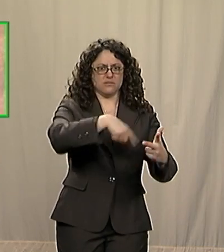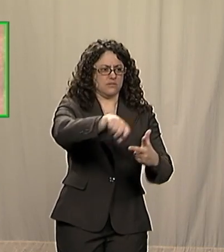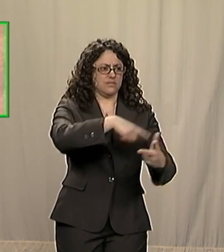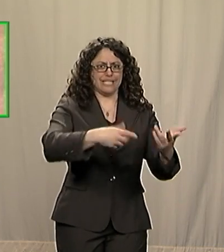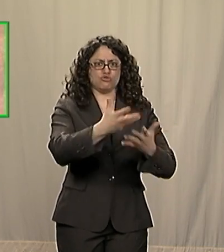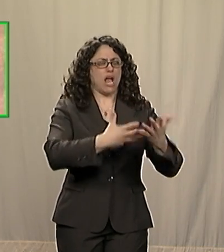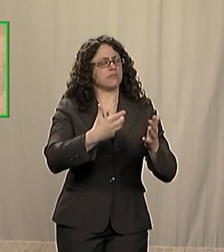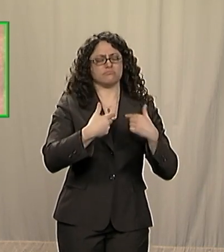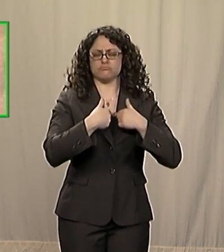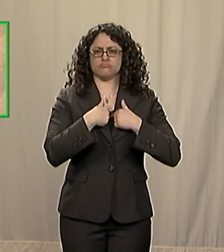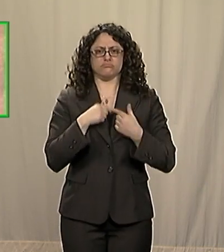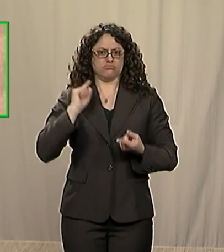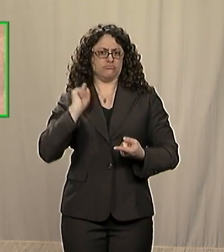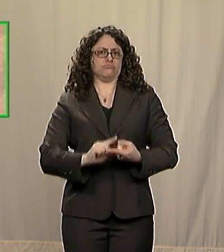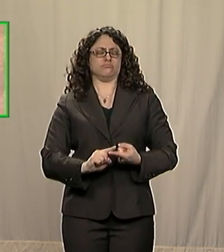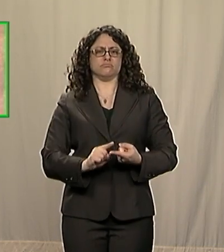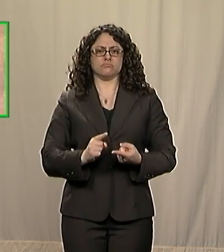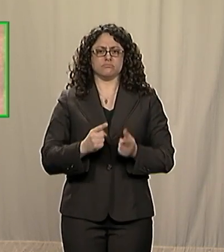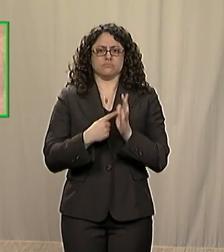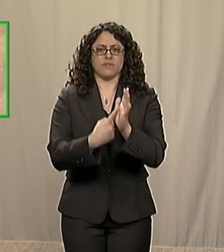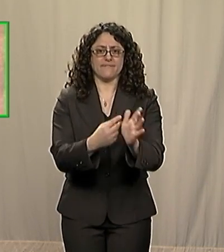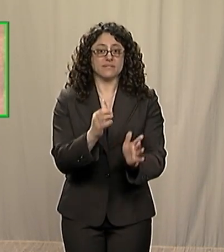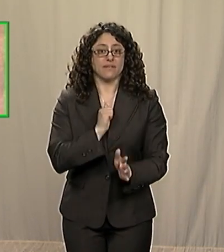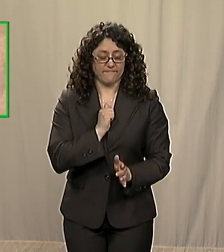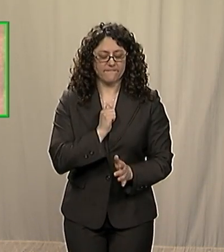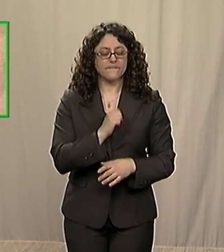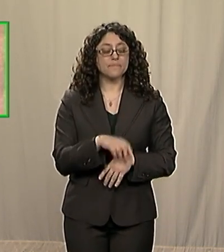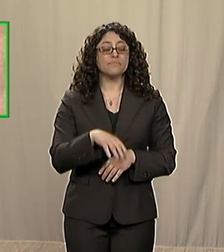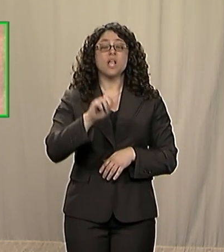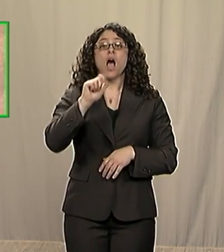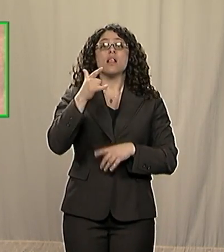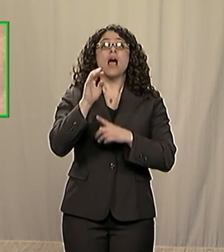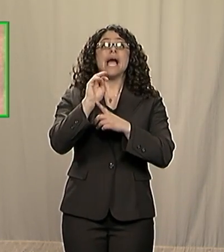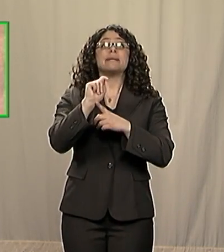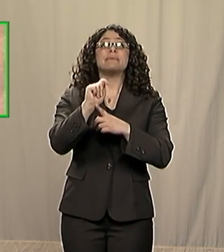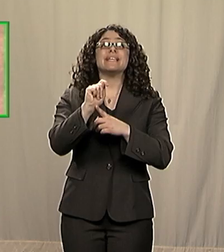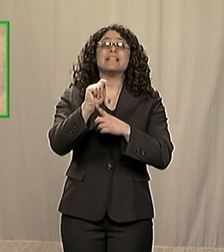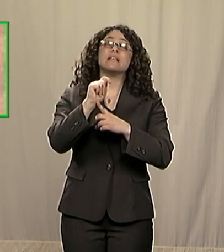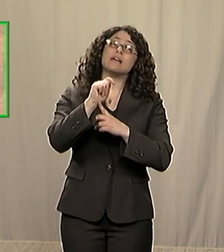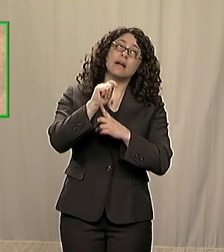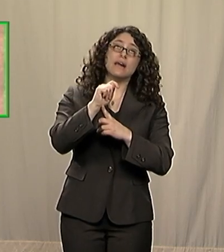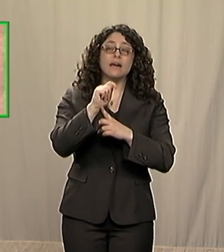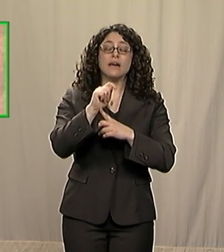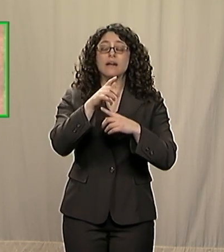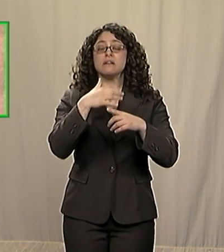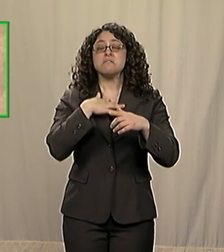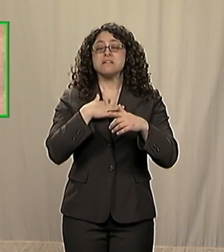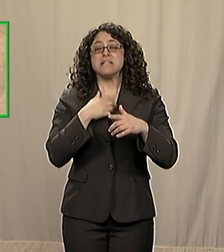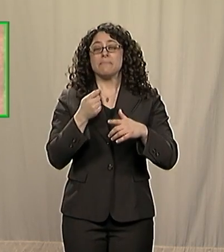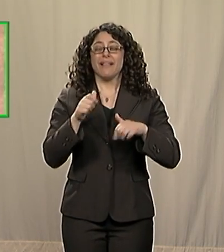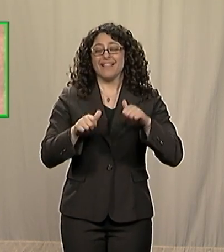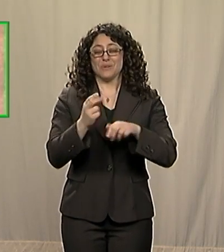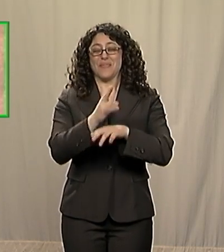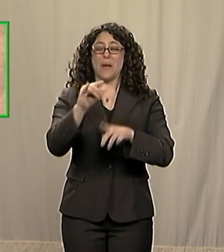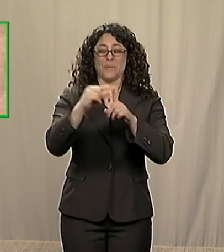and alignment is very, very, and I hesitate to use the word neutral, but centralized. And there's going to be